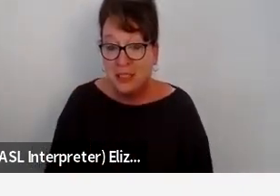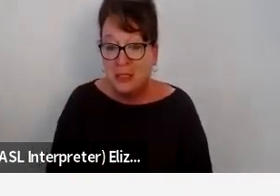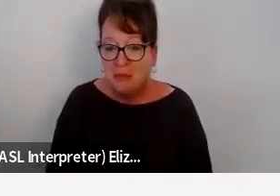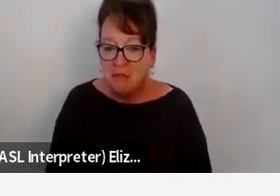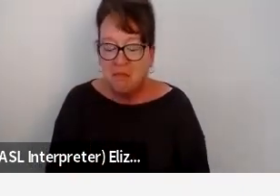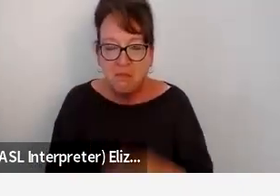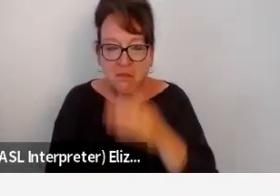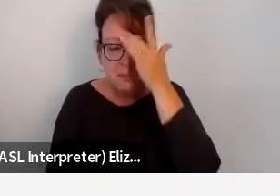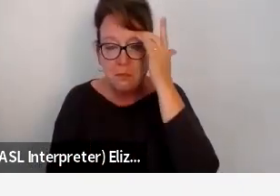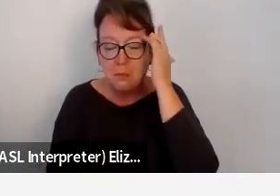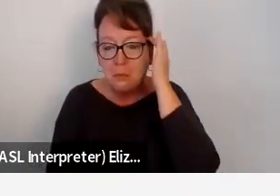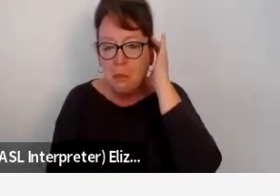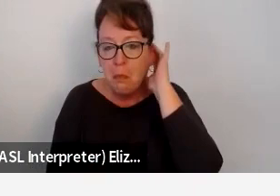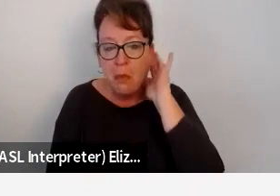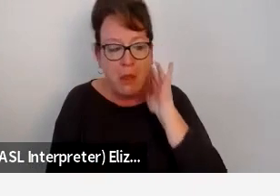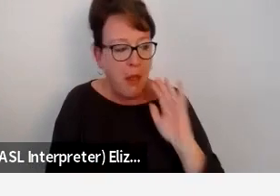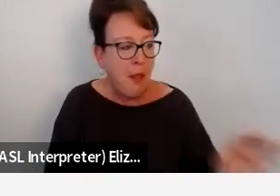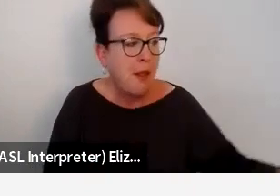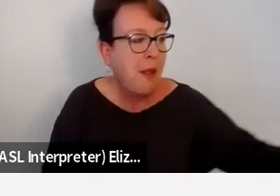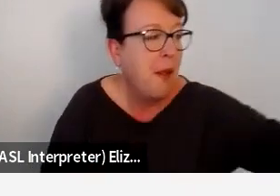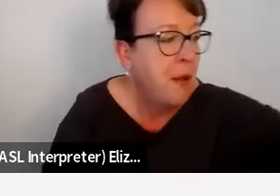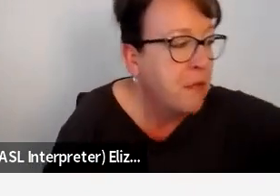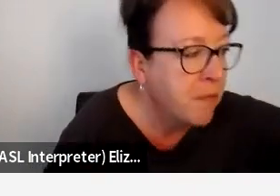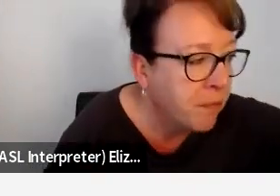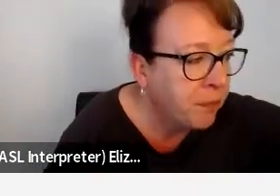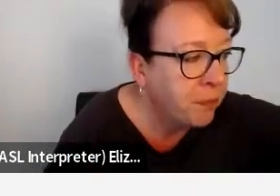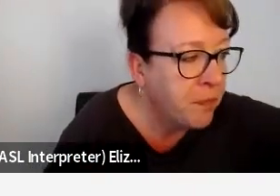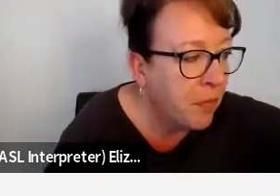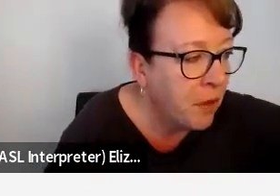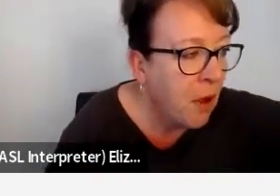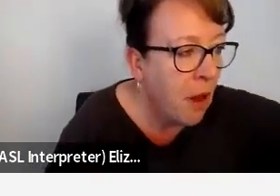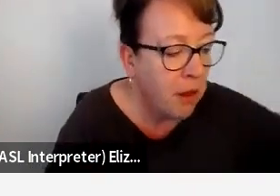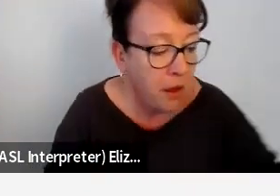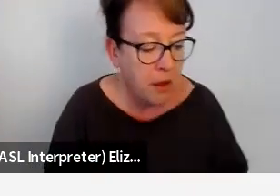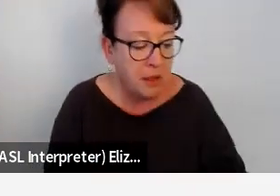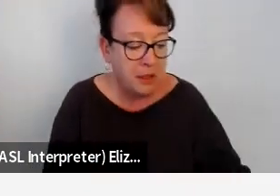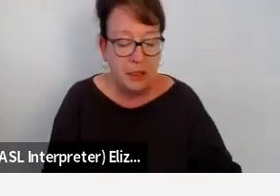thinking about the guidance there will be it has to be equipment that's on-site, dedicated